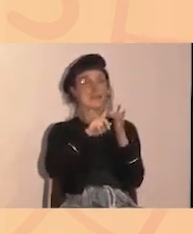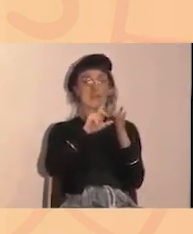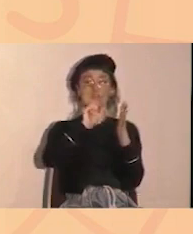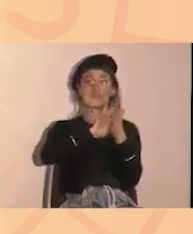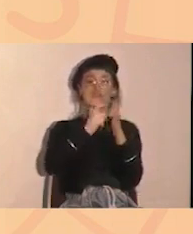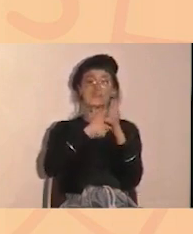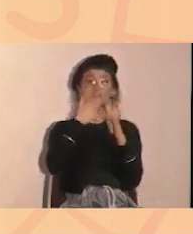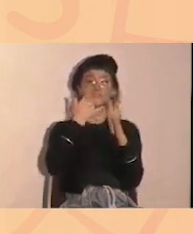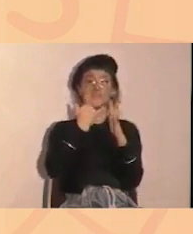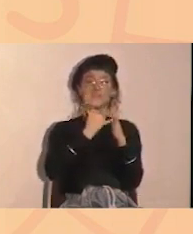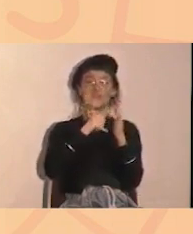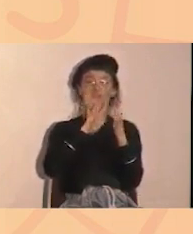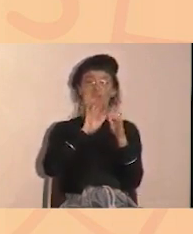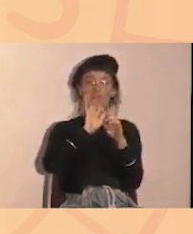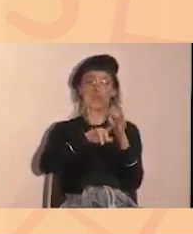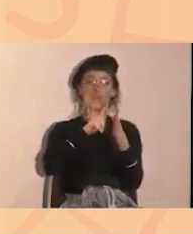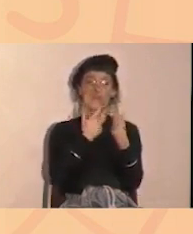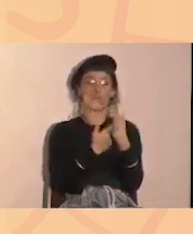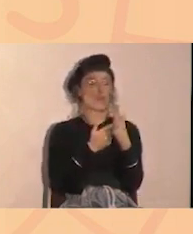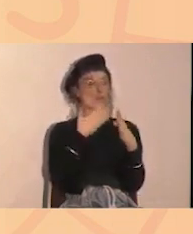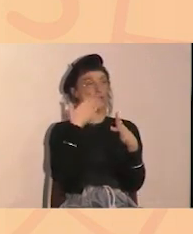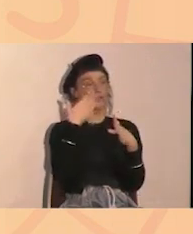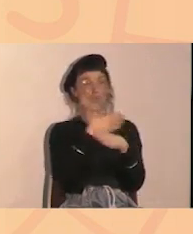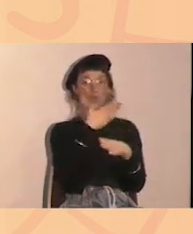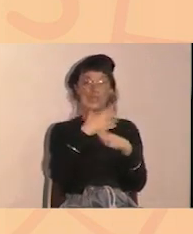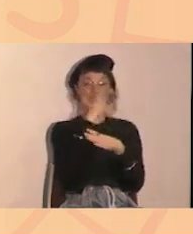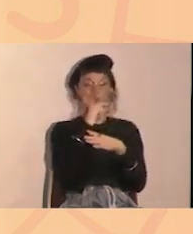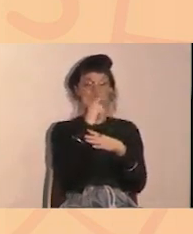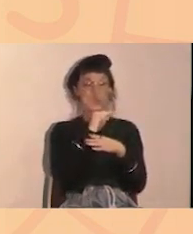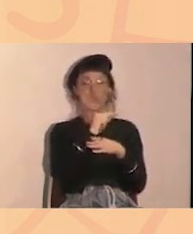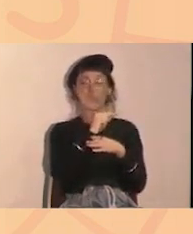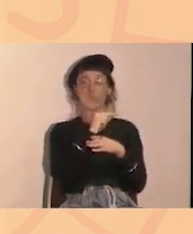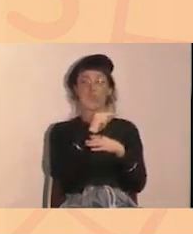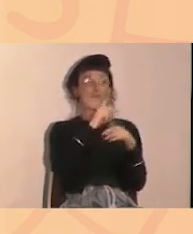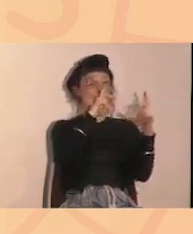who kind of working in new spaces of photography and film and installation.